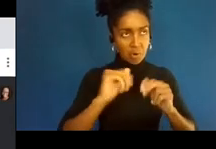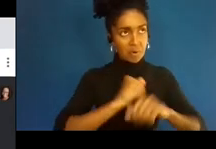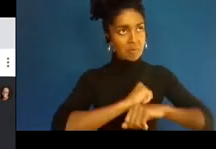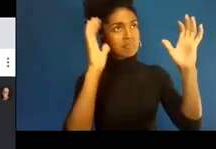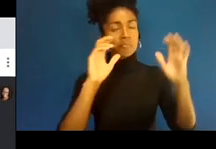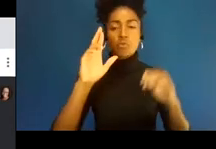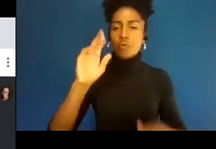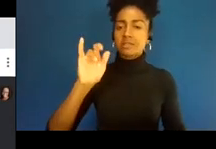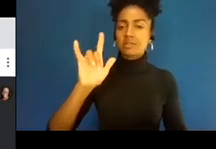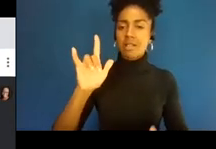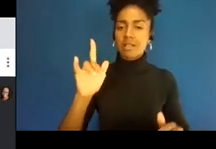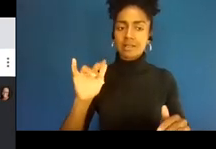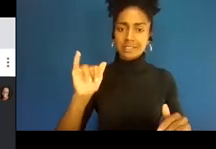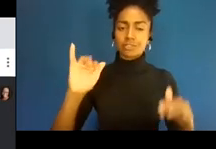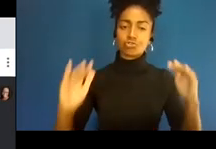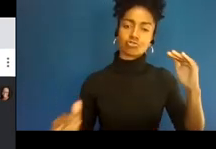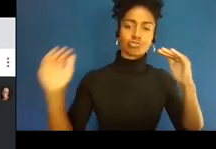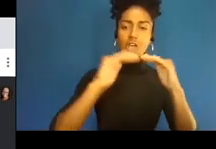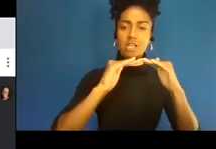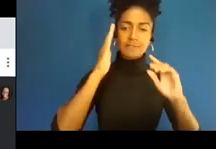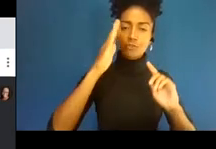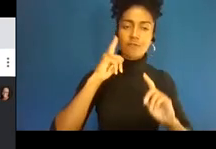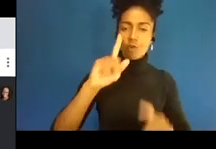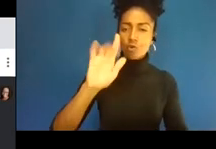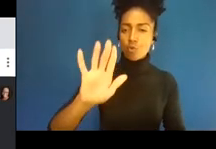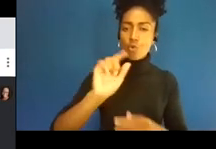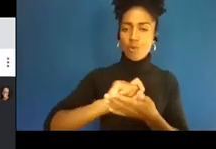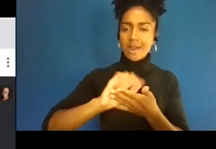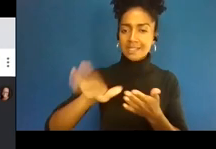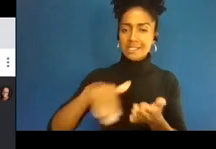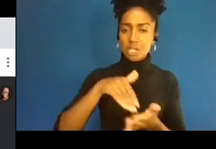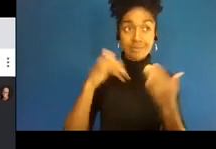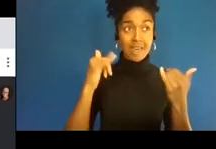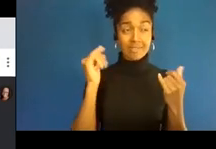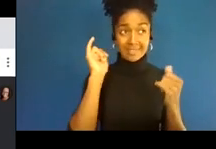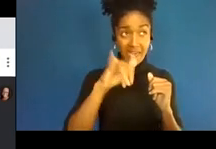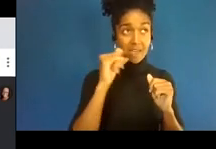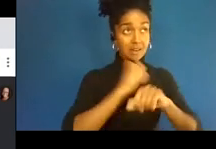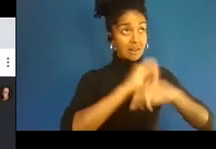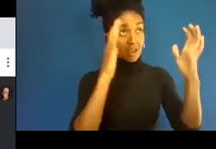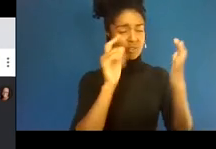So let's take a moment now, and write that out. What is it? What is that vision? Name it, if you can.